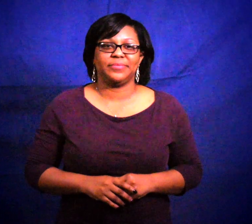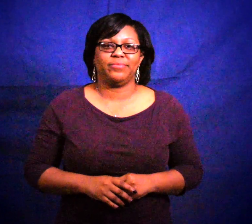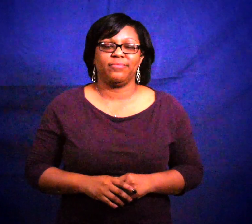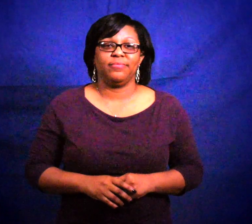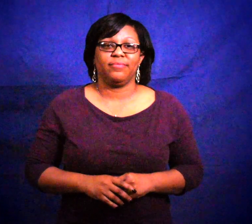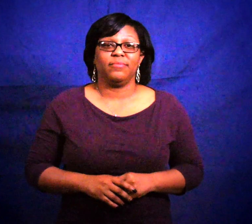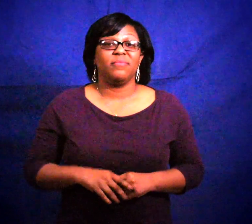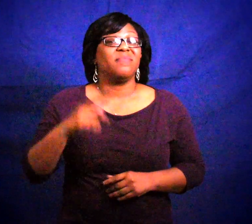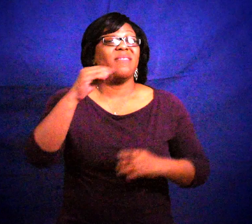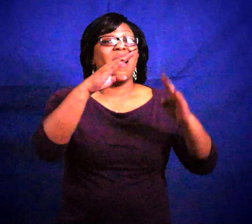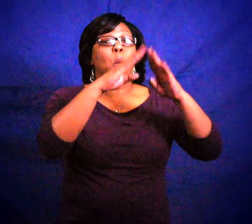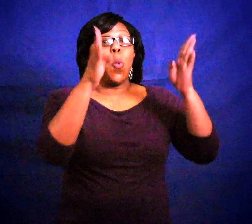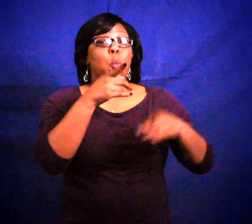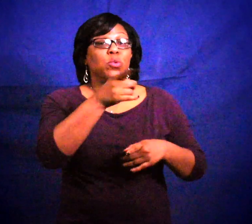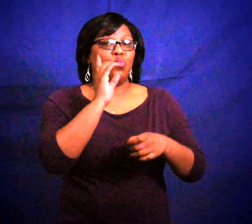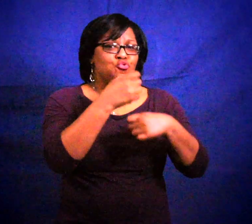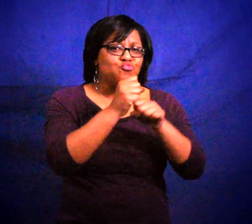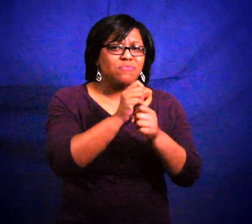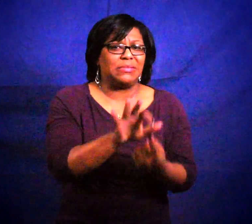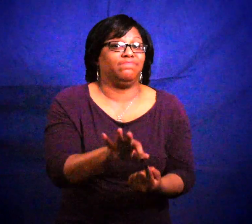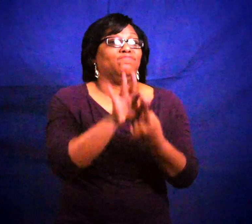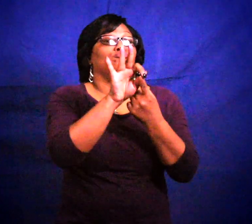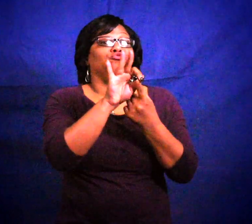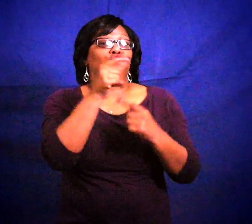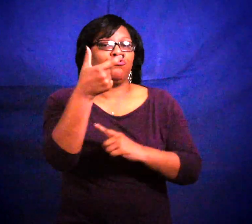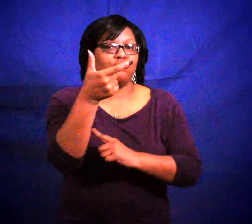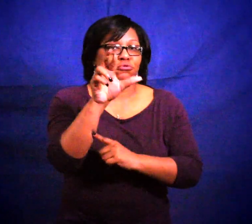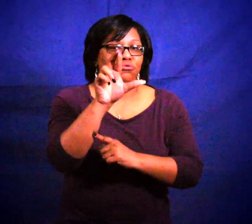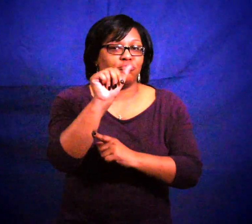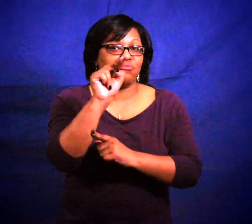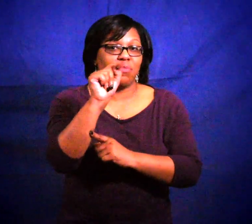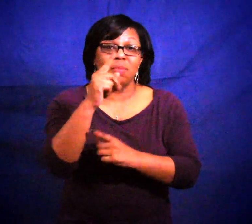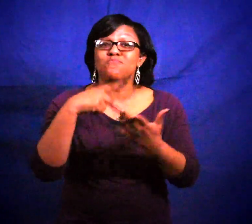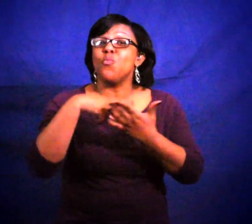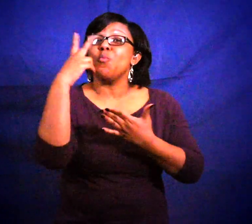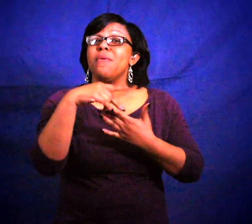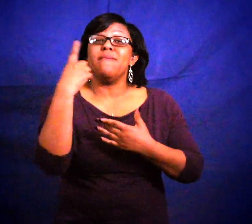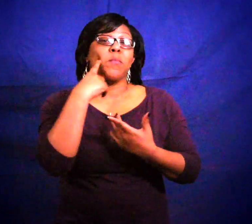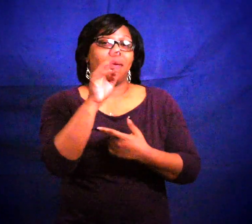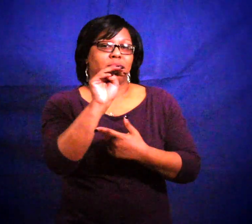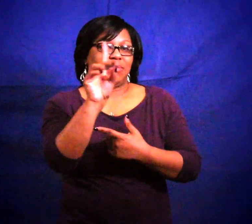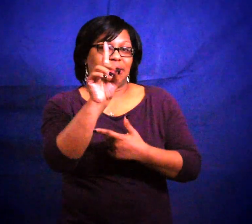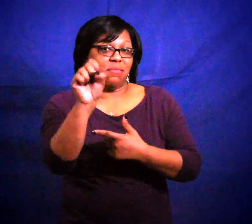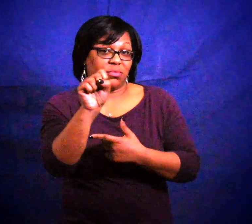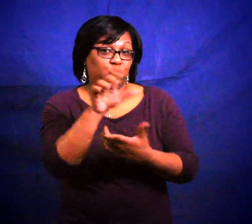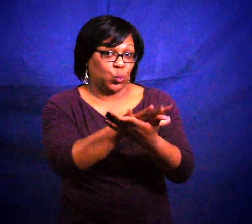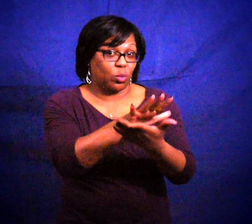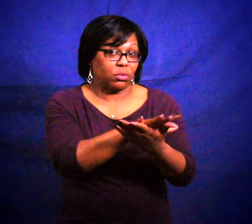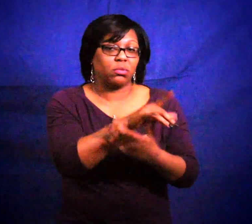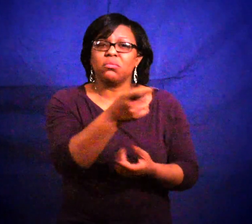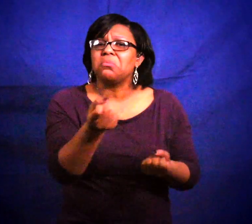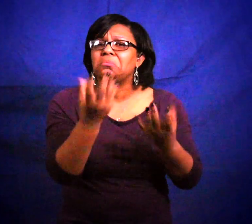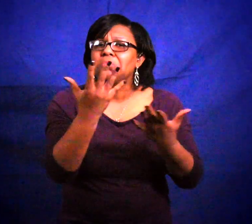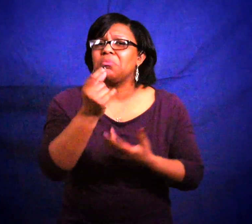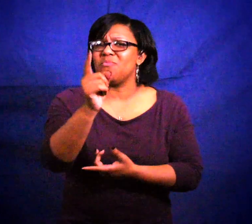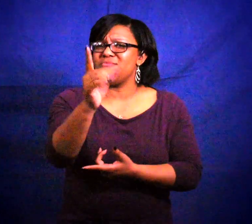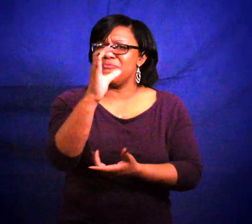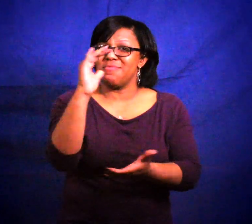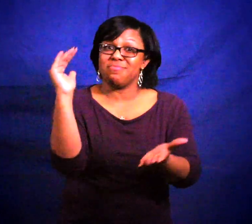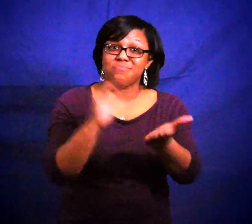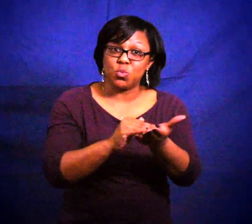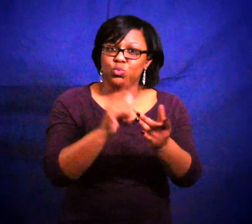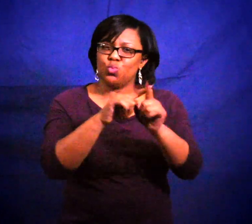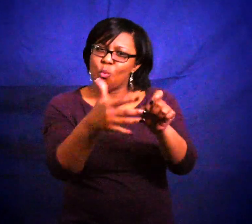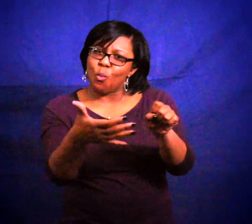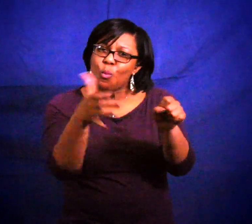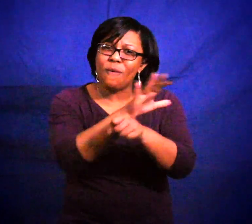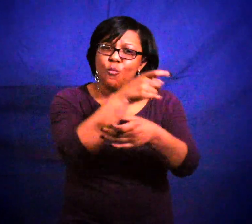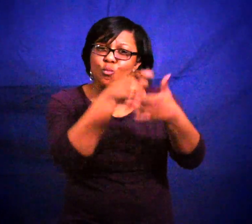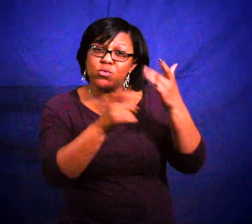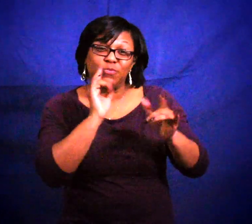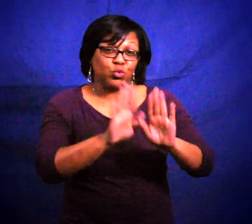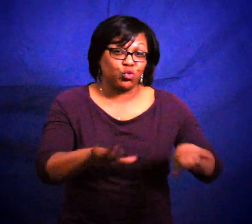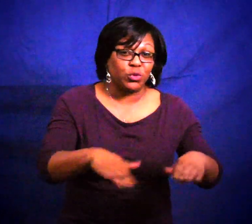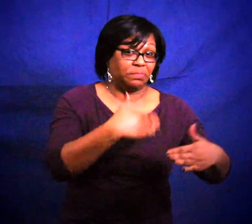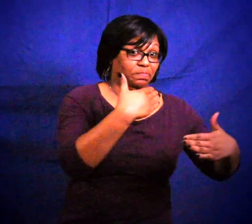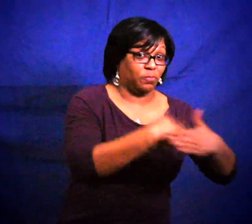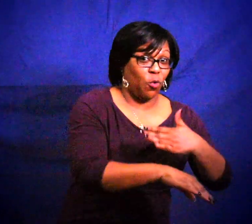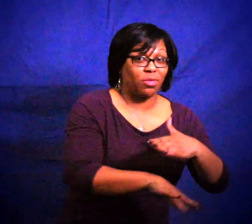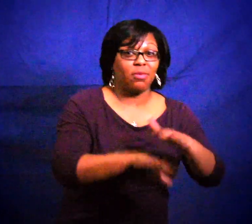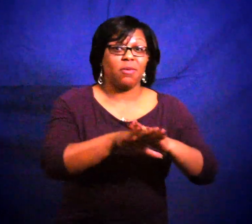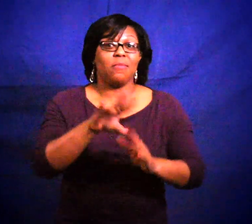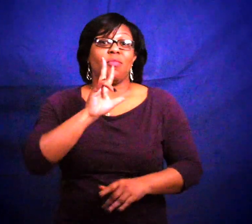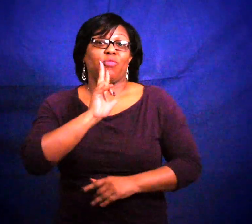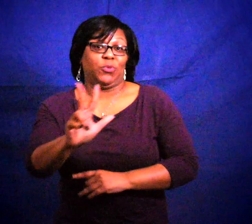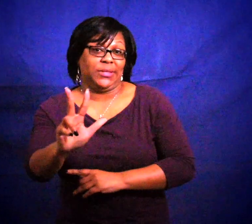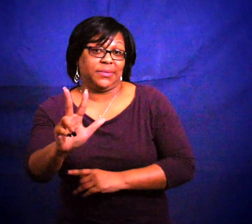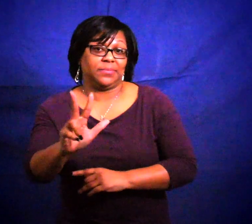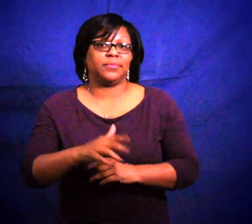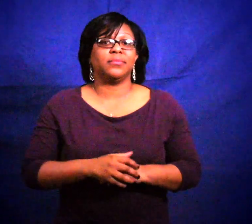The House created a special grant program for MDS for $100,000 to cover the costs of children birth to age three